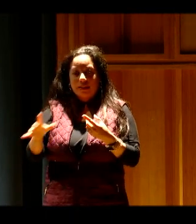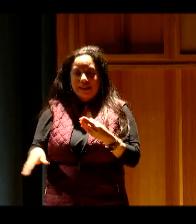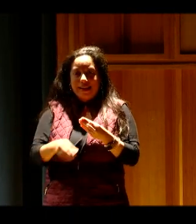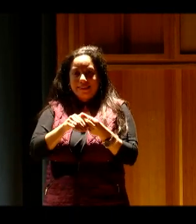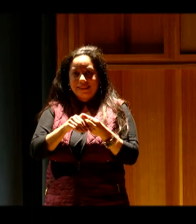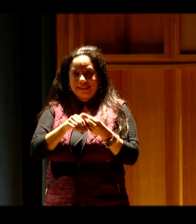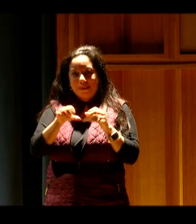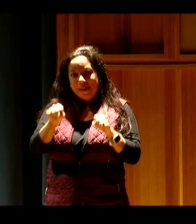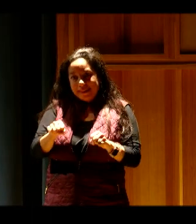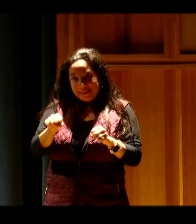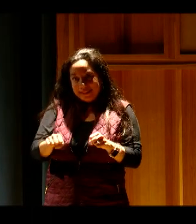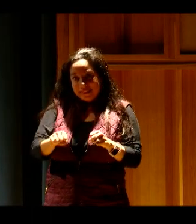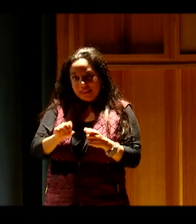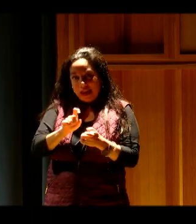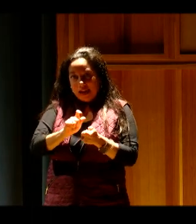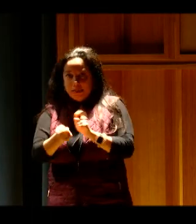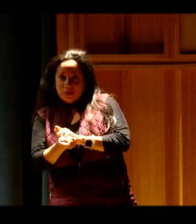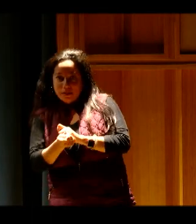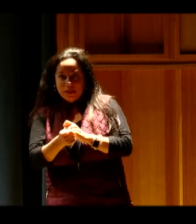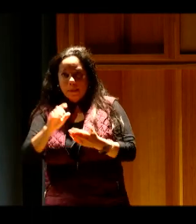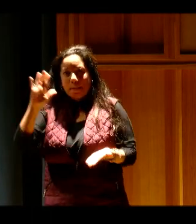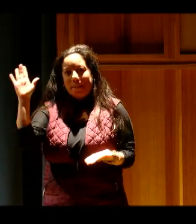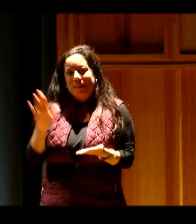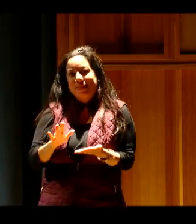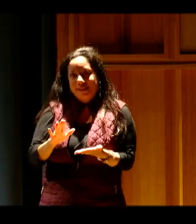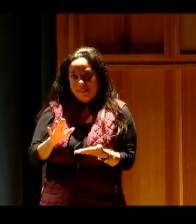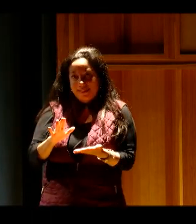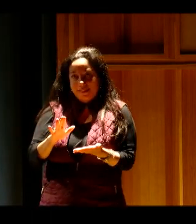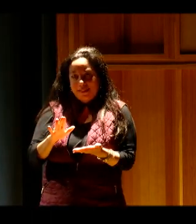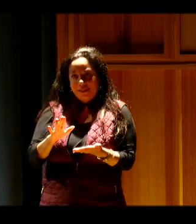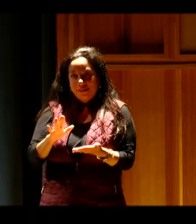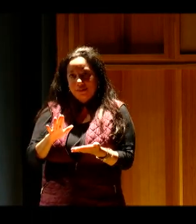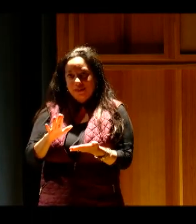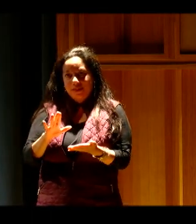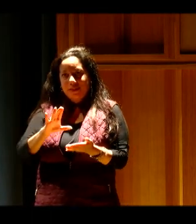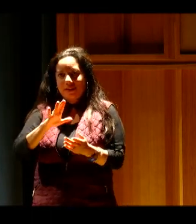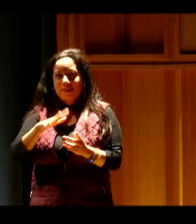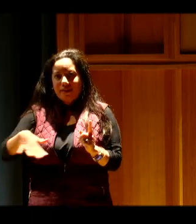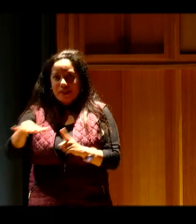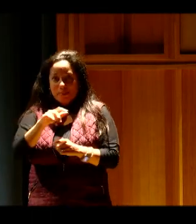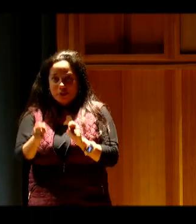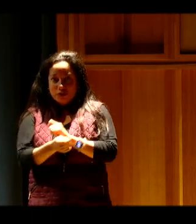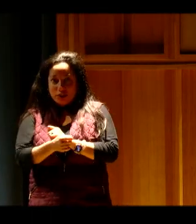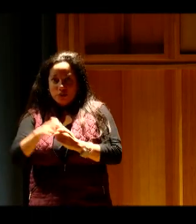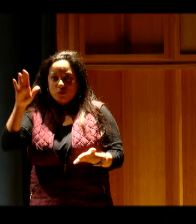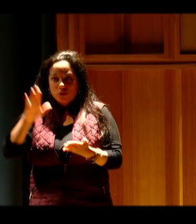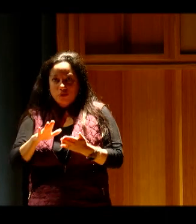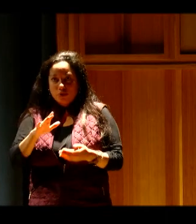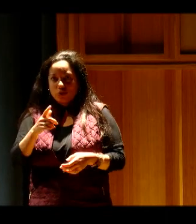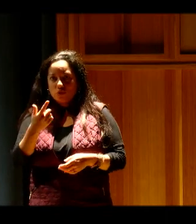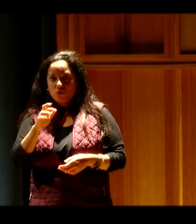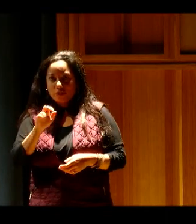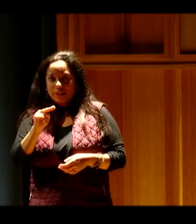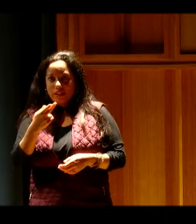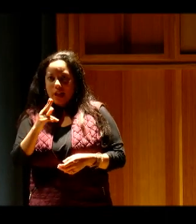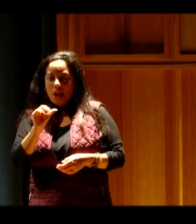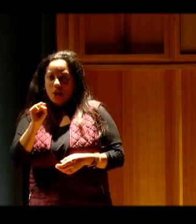Two: mitigating climate change by reducing greenhouse gas emissions. So, mitigation greenhouse gas reduction.